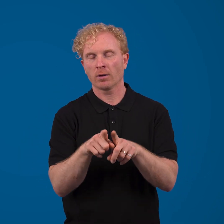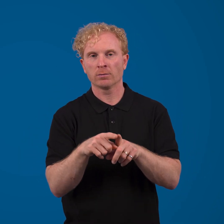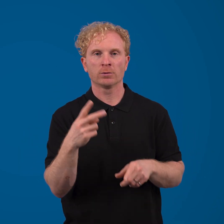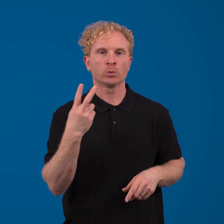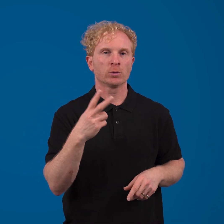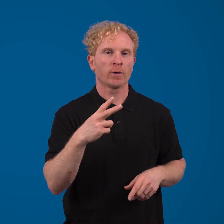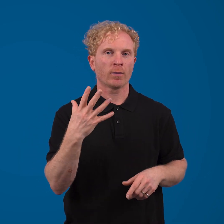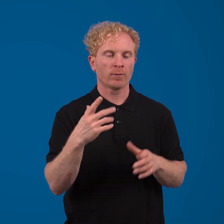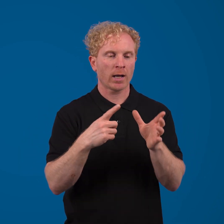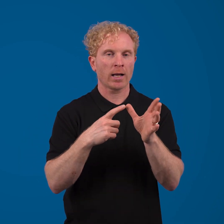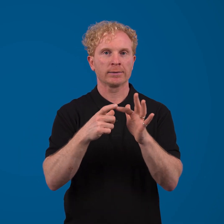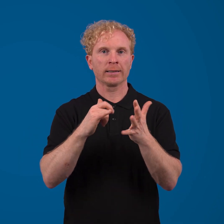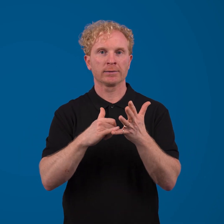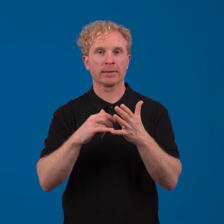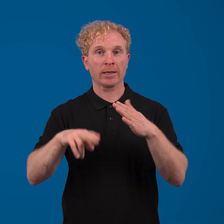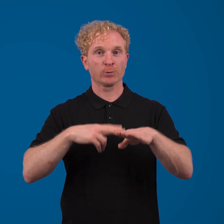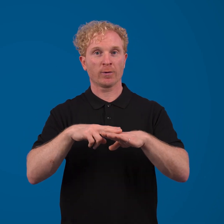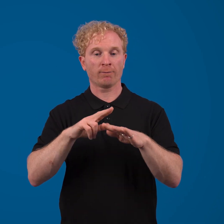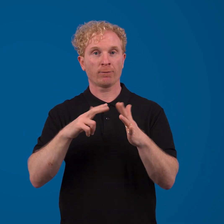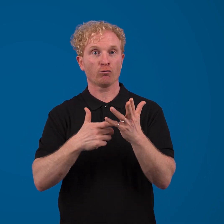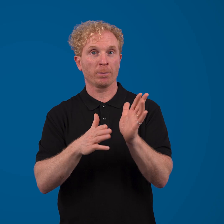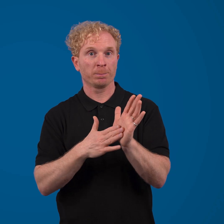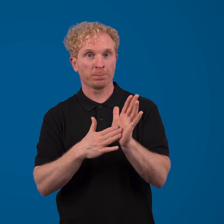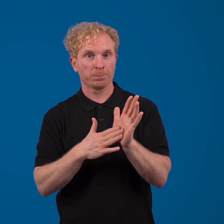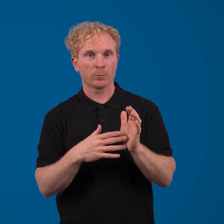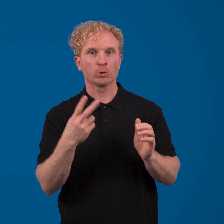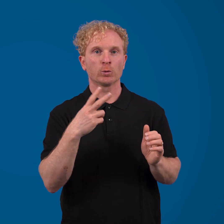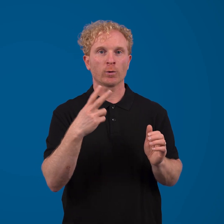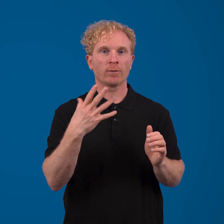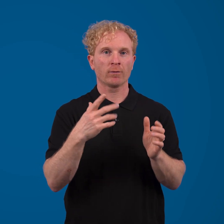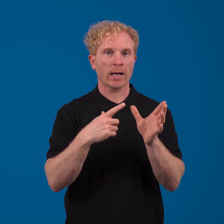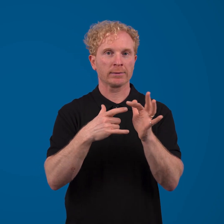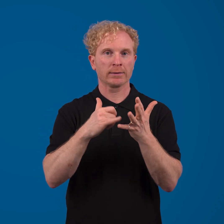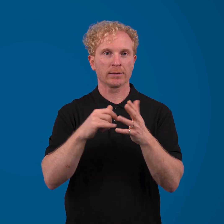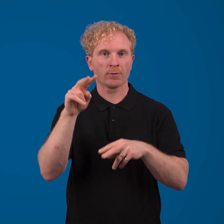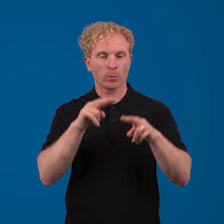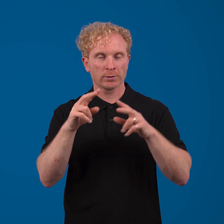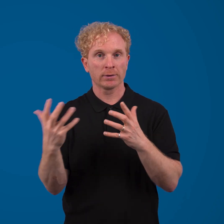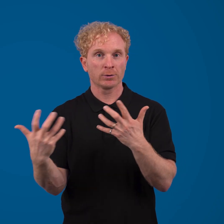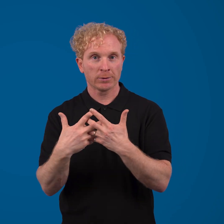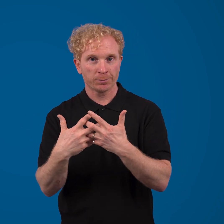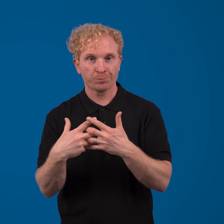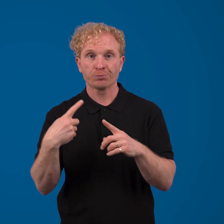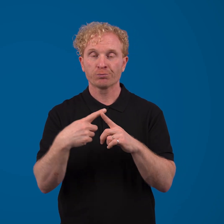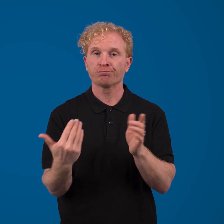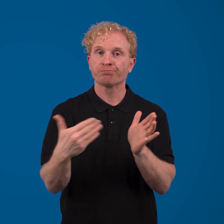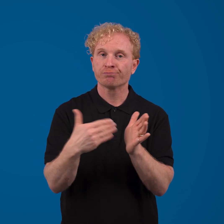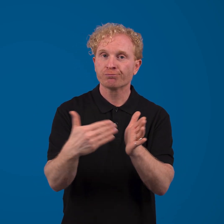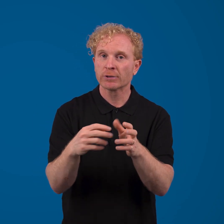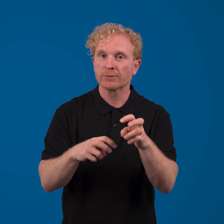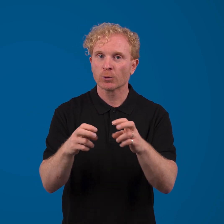the 2025 ADS National Forum, 2025 ADS Evaluation engagements and additional activities